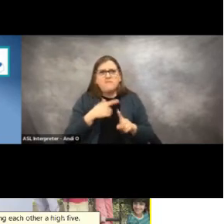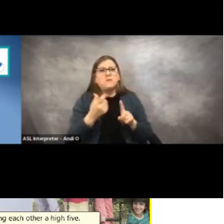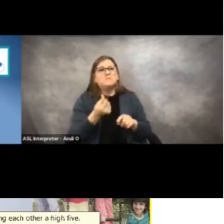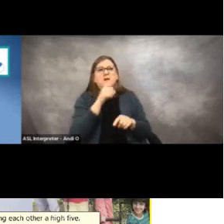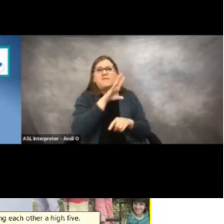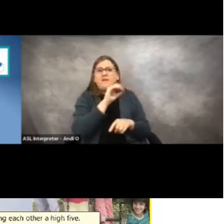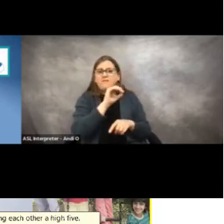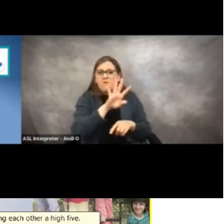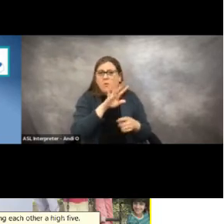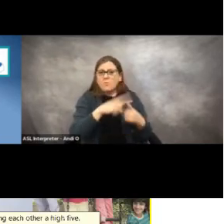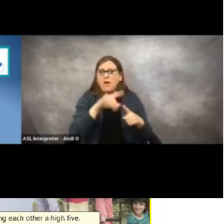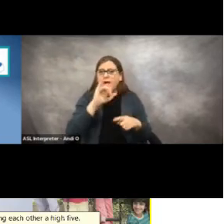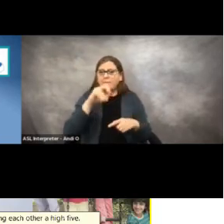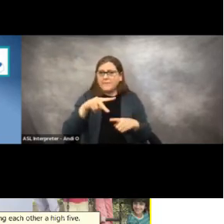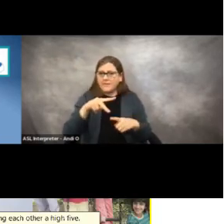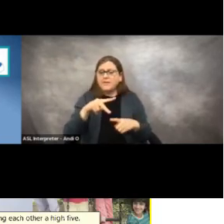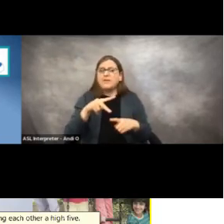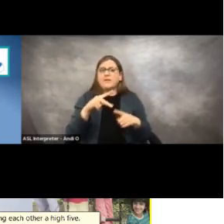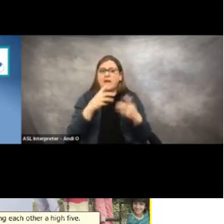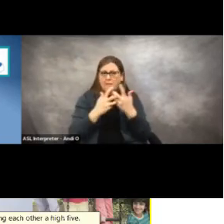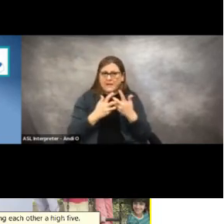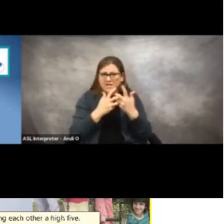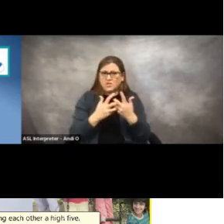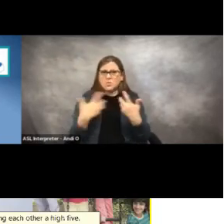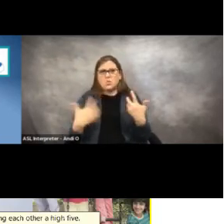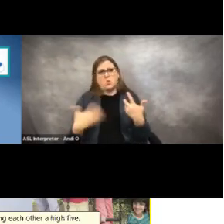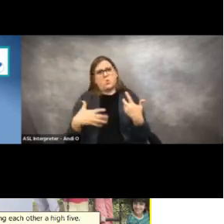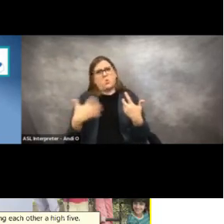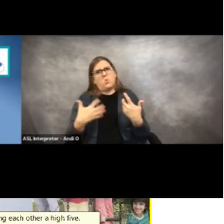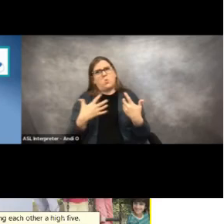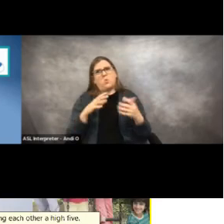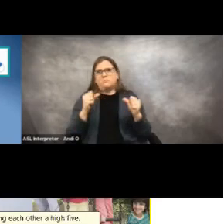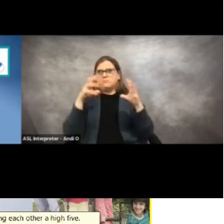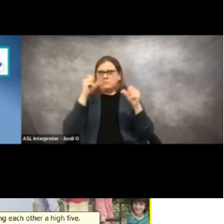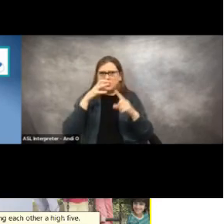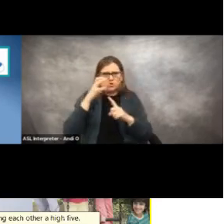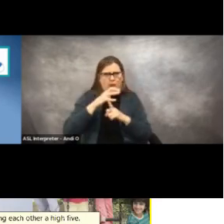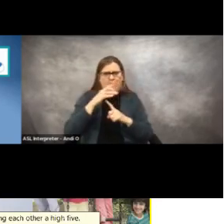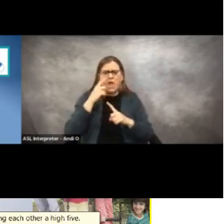Modifications, is really great at showing what some general accommodations are for classroom